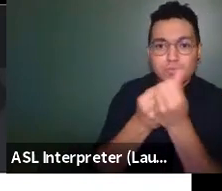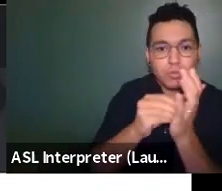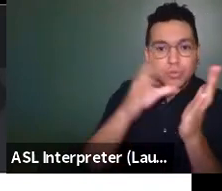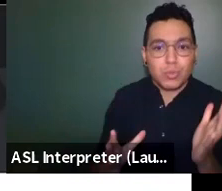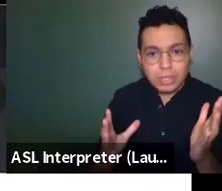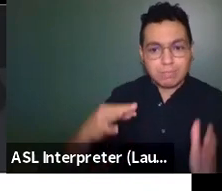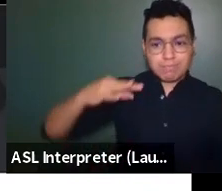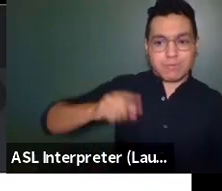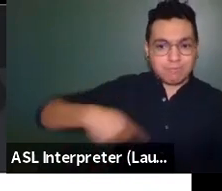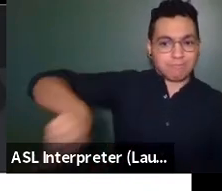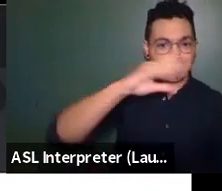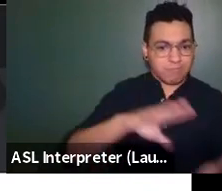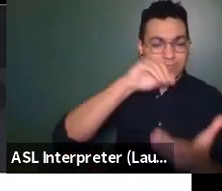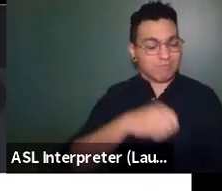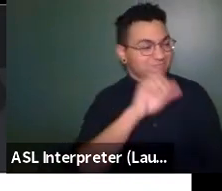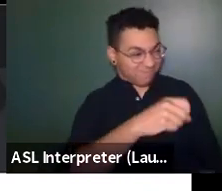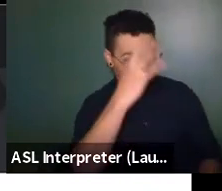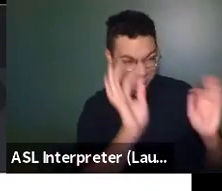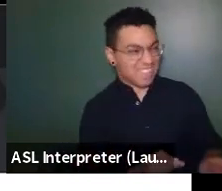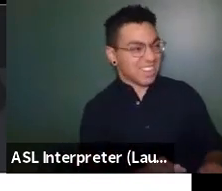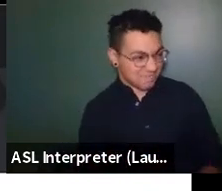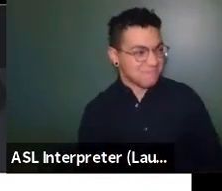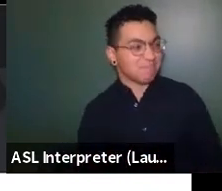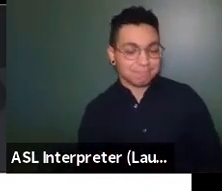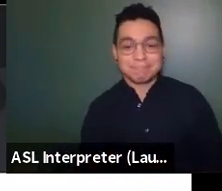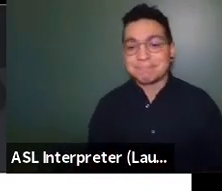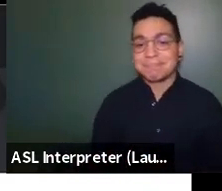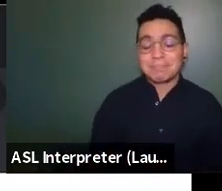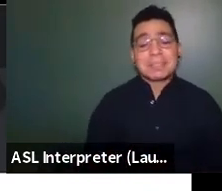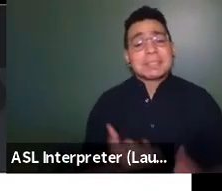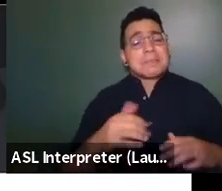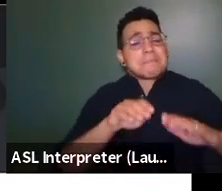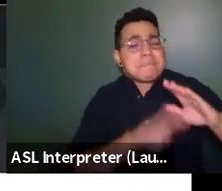ESD 112 - Katherine Livick: Absolutely. So just getting kind of the basic lay of the land here.